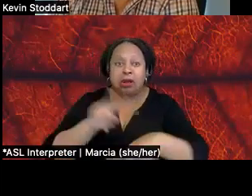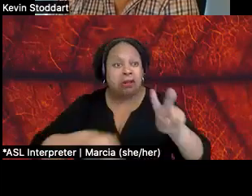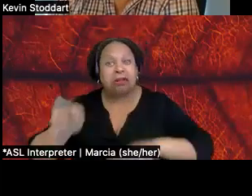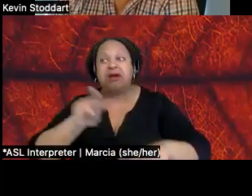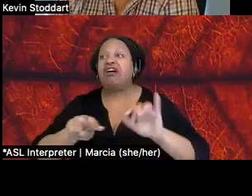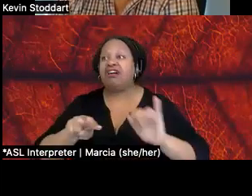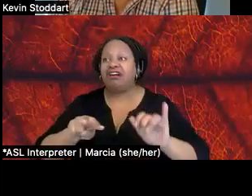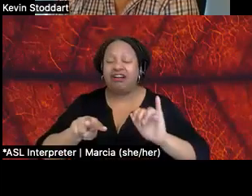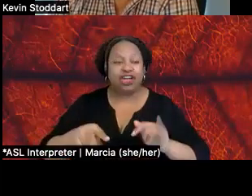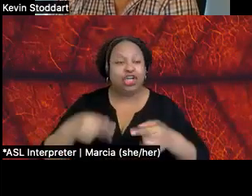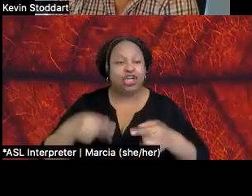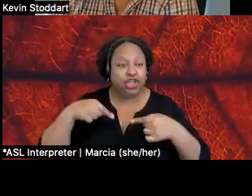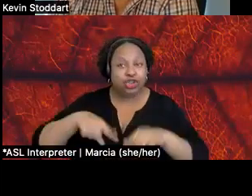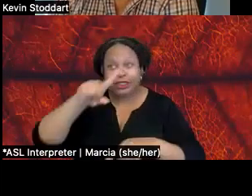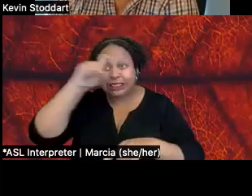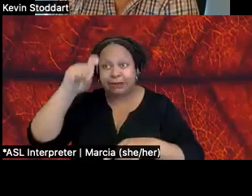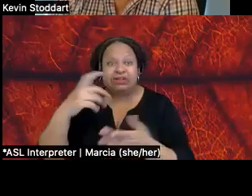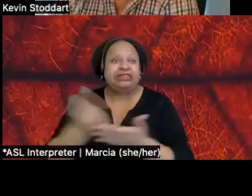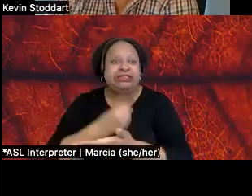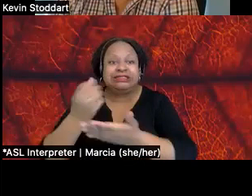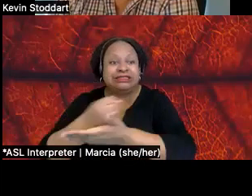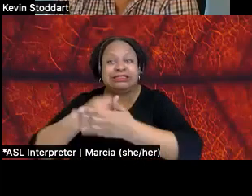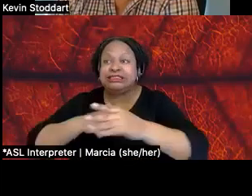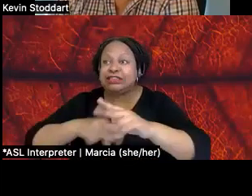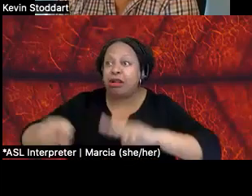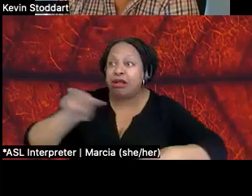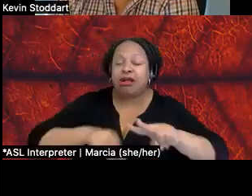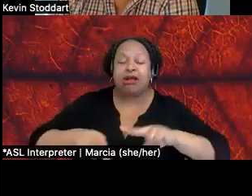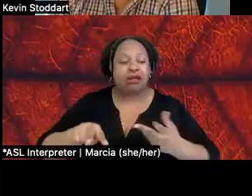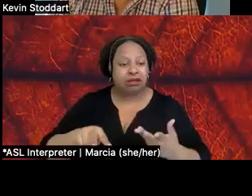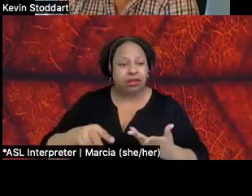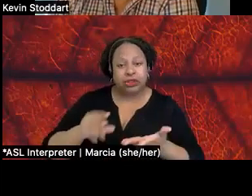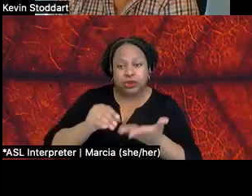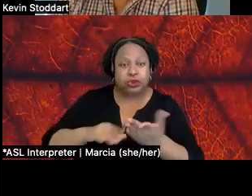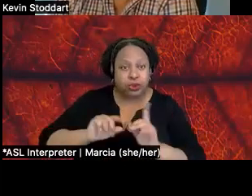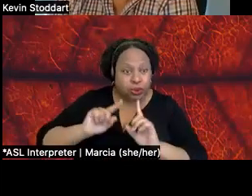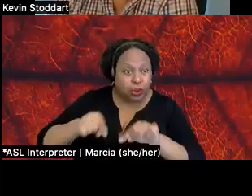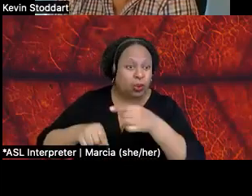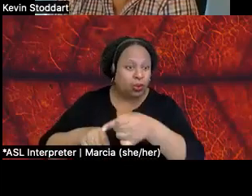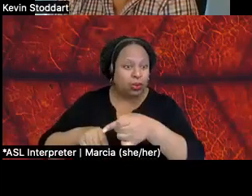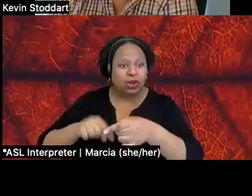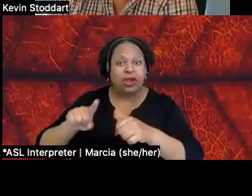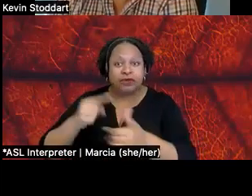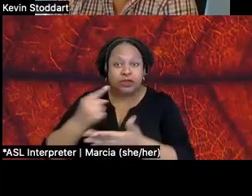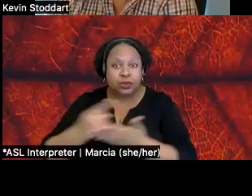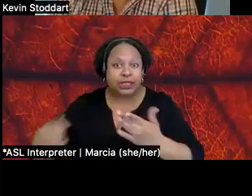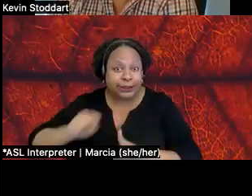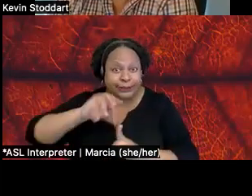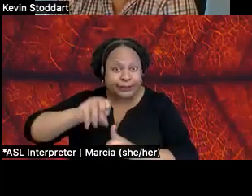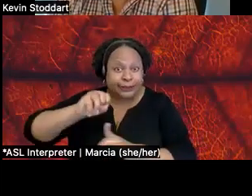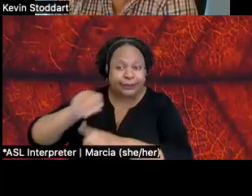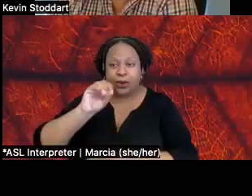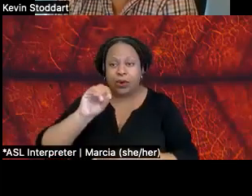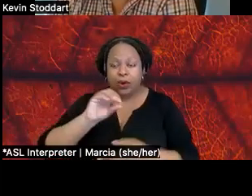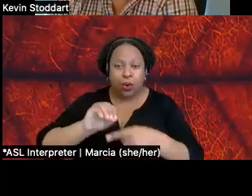The student needs to be there during the first week of orientation and engage in orientation.